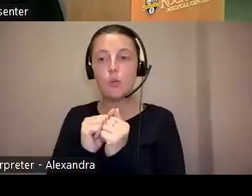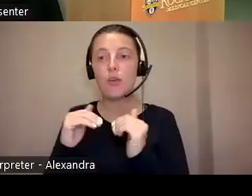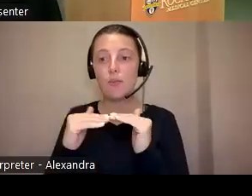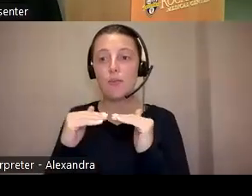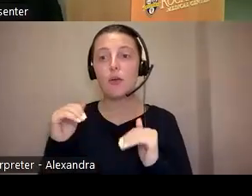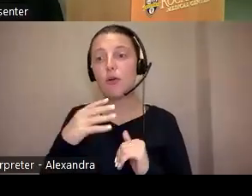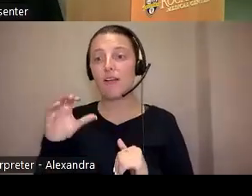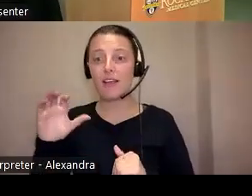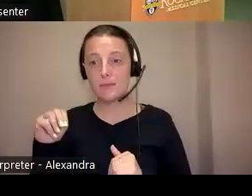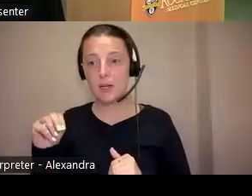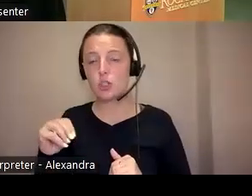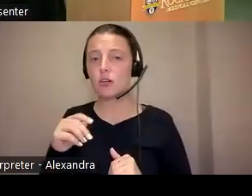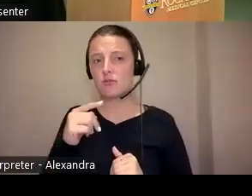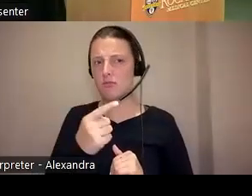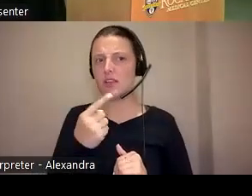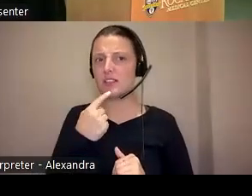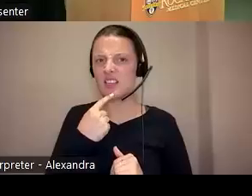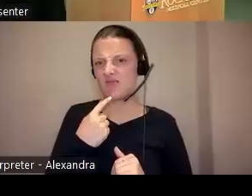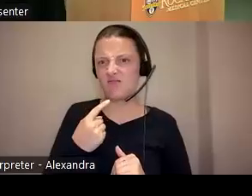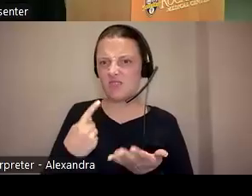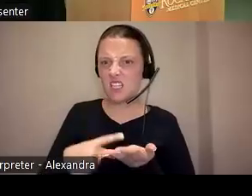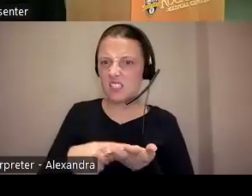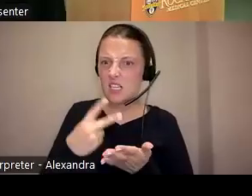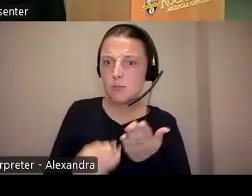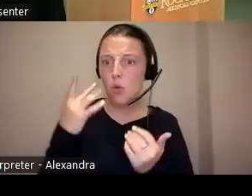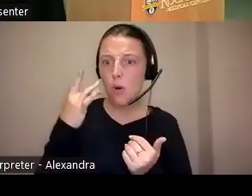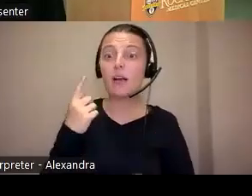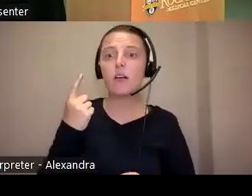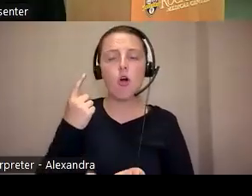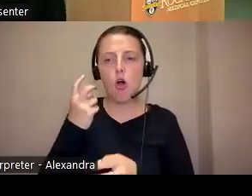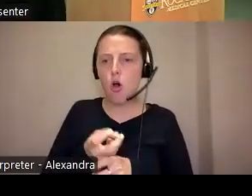It's difficult to discuss one without the other due to the greatness that both bring to the table.